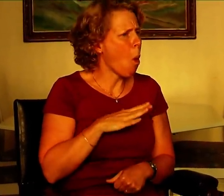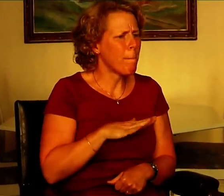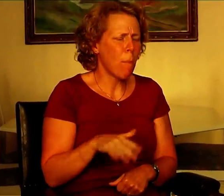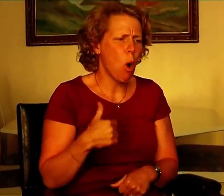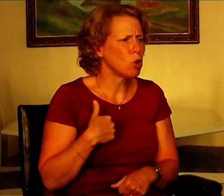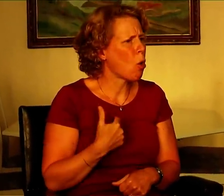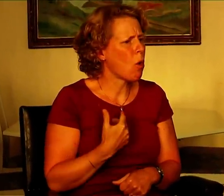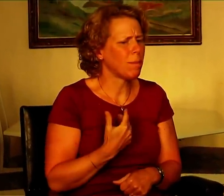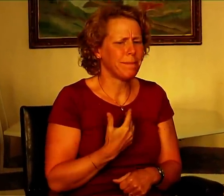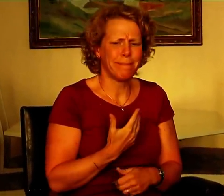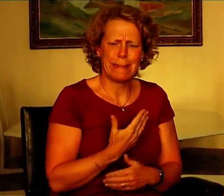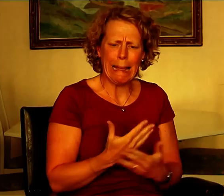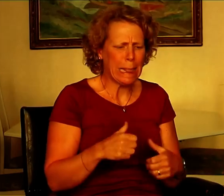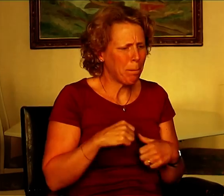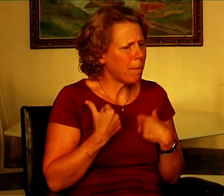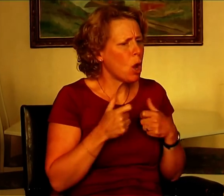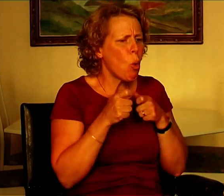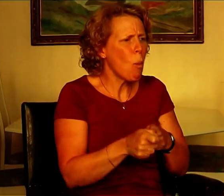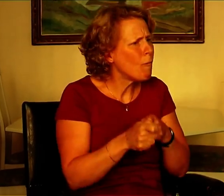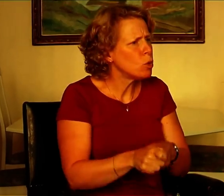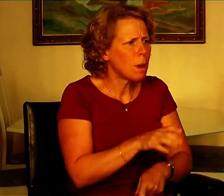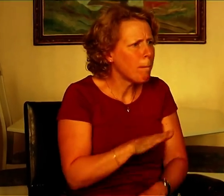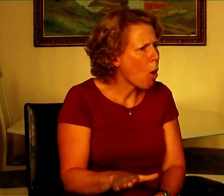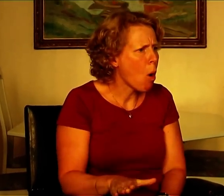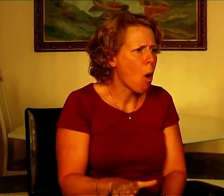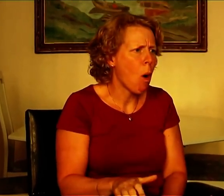to raise a child.